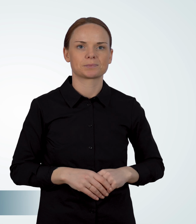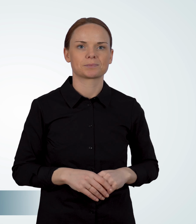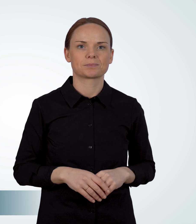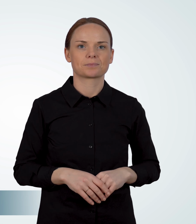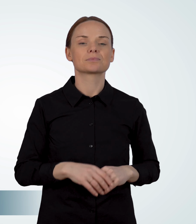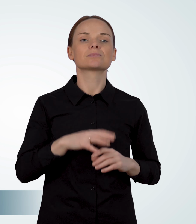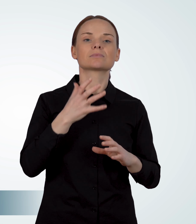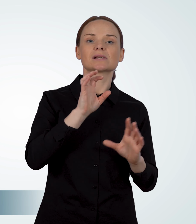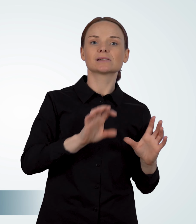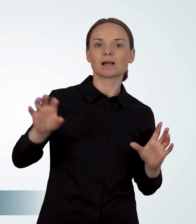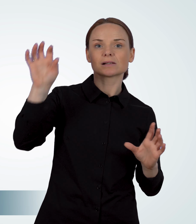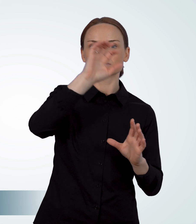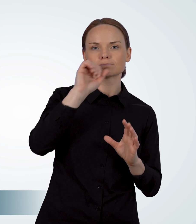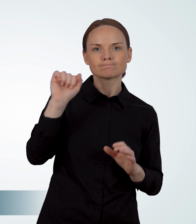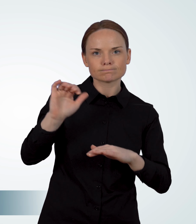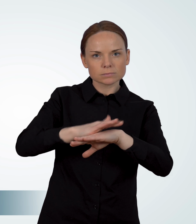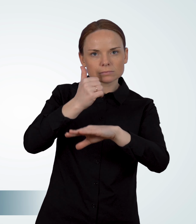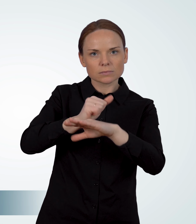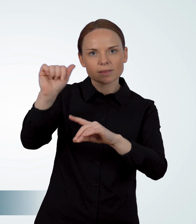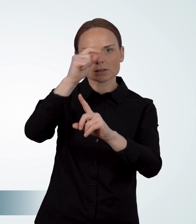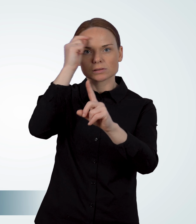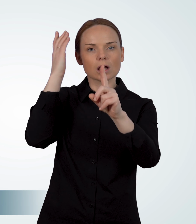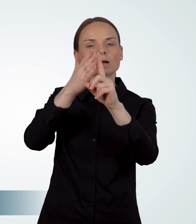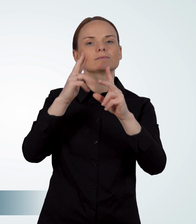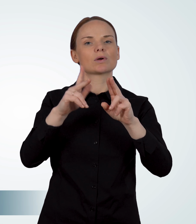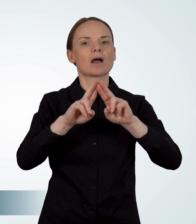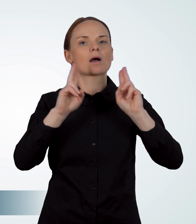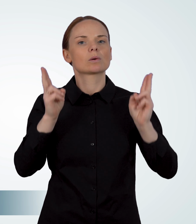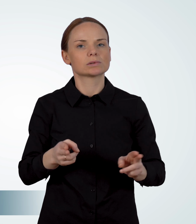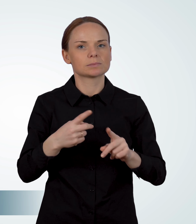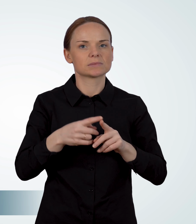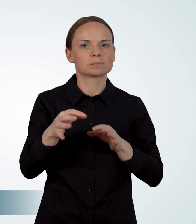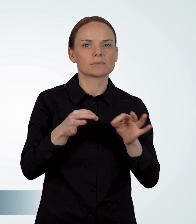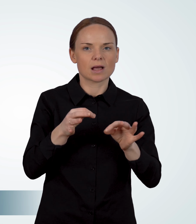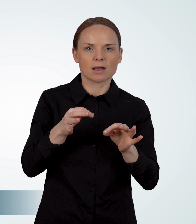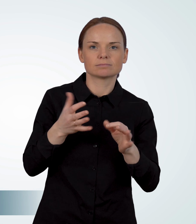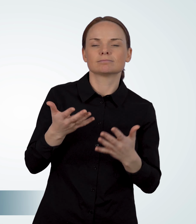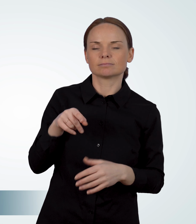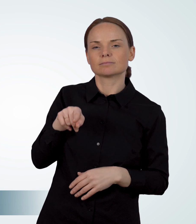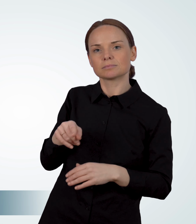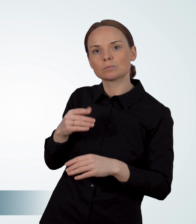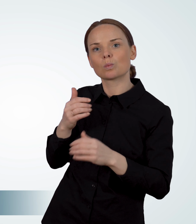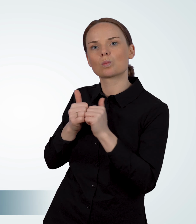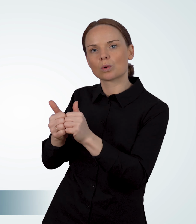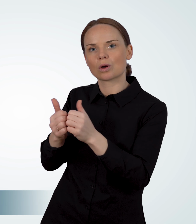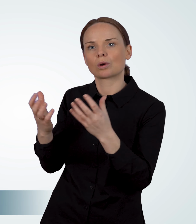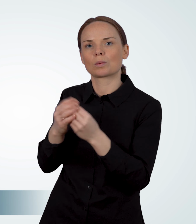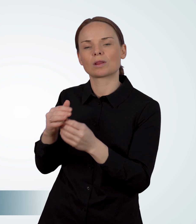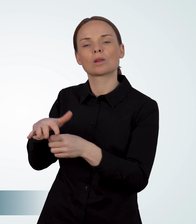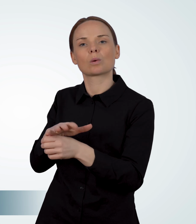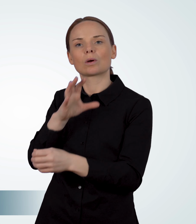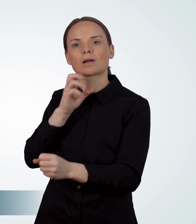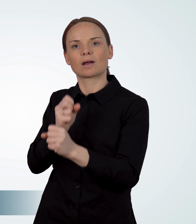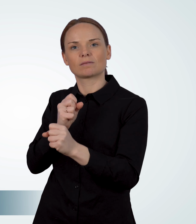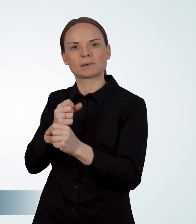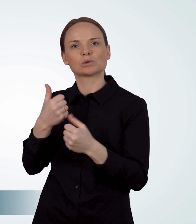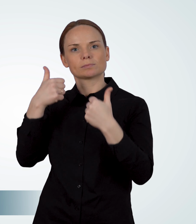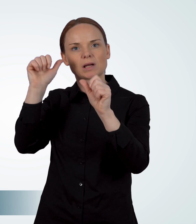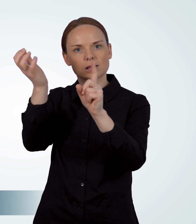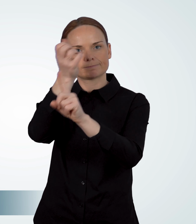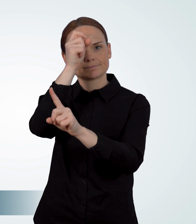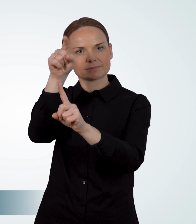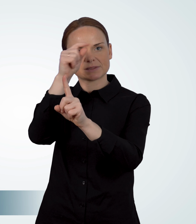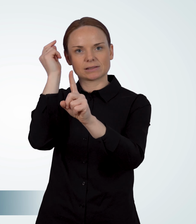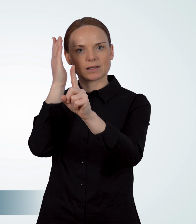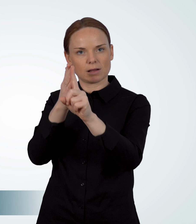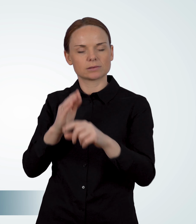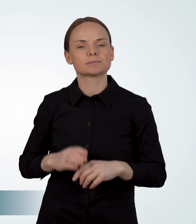3. all states set housing targets and work with local governments to meet these targets